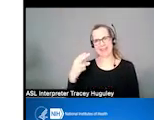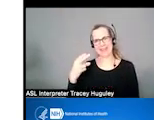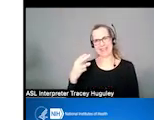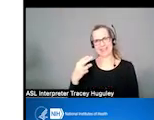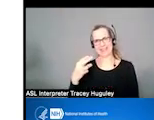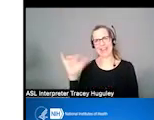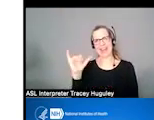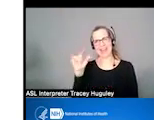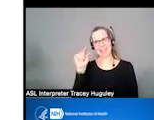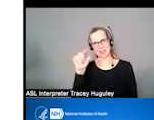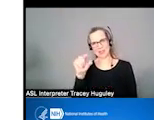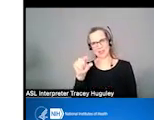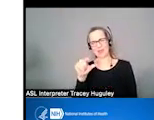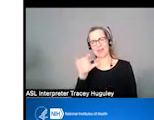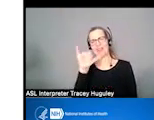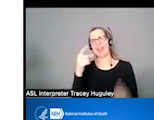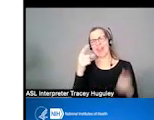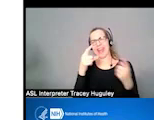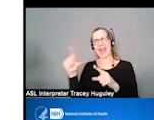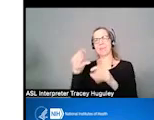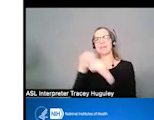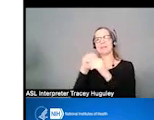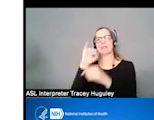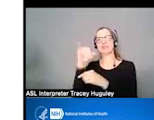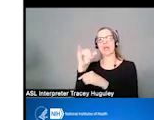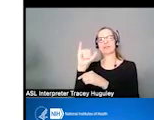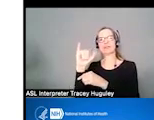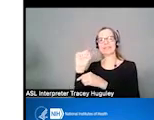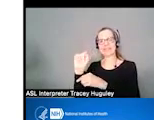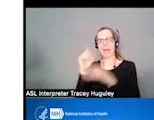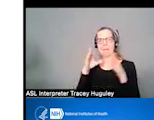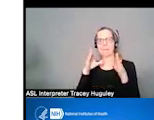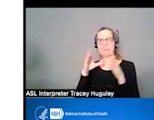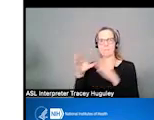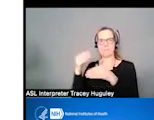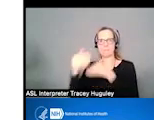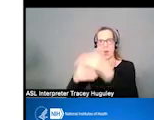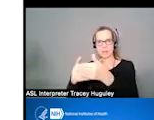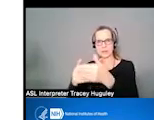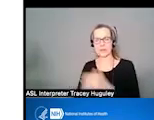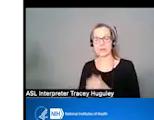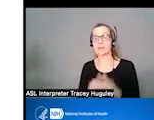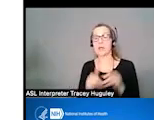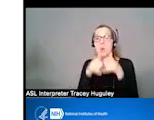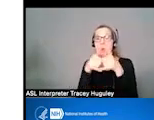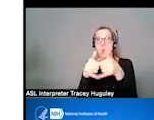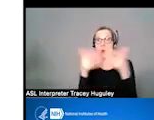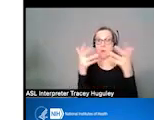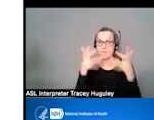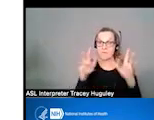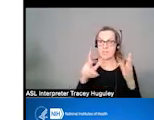And that will occur through the Just In Time process. After an award has been made, once your project is underway,